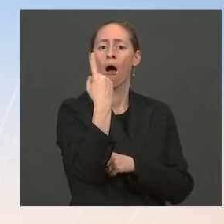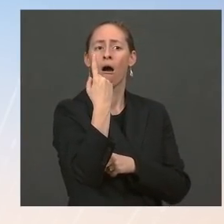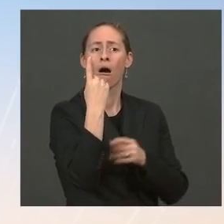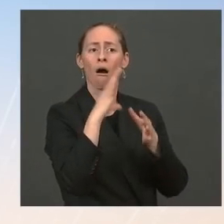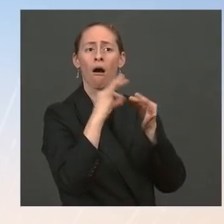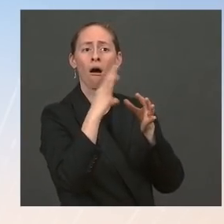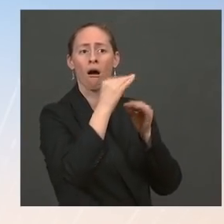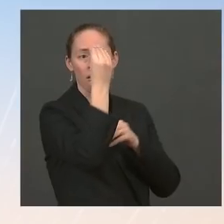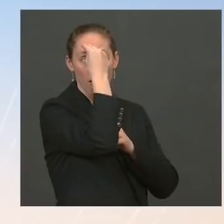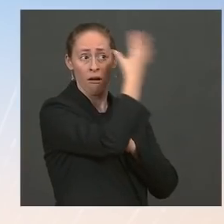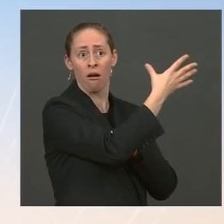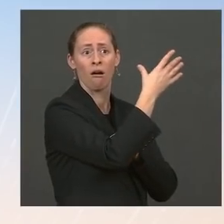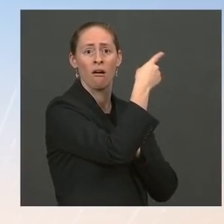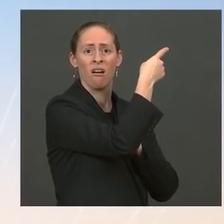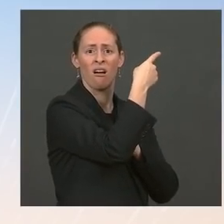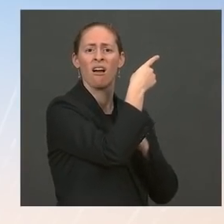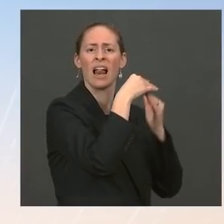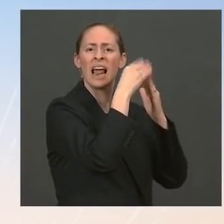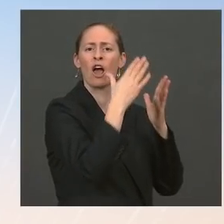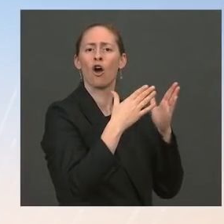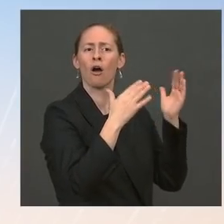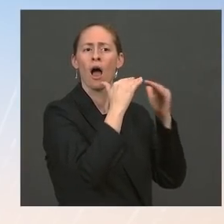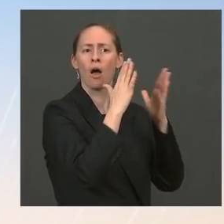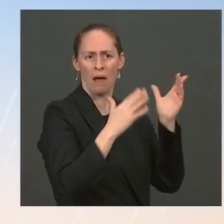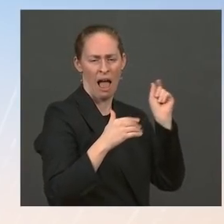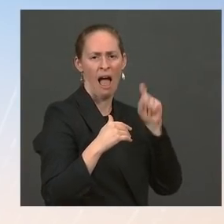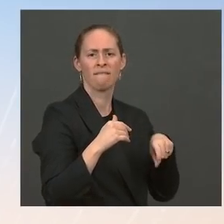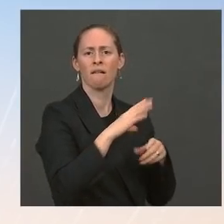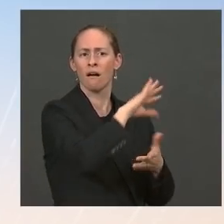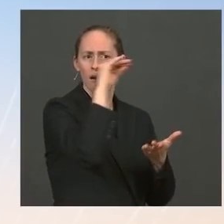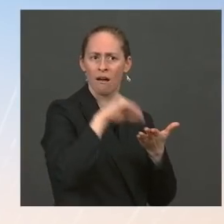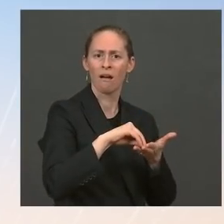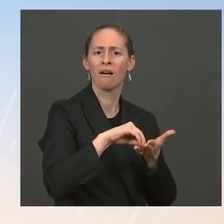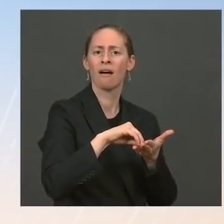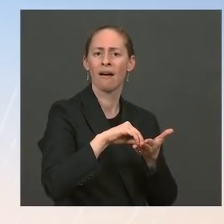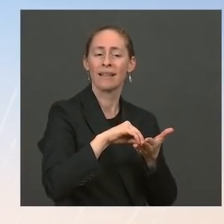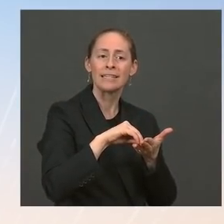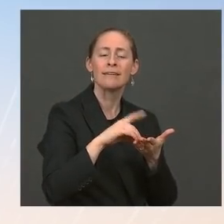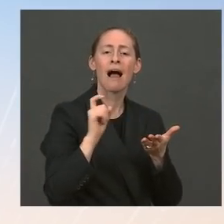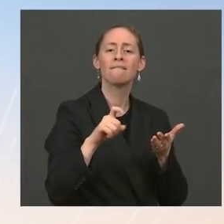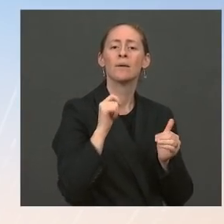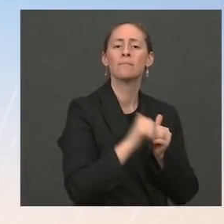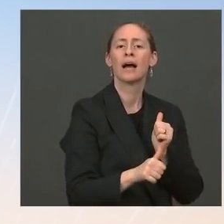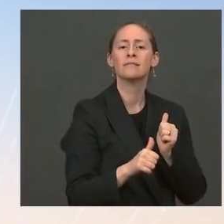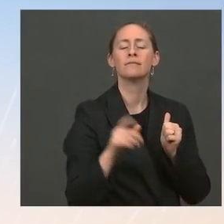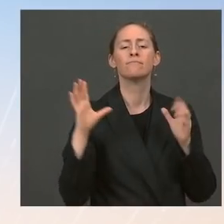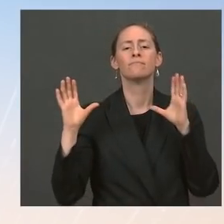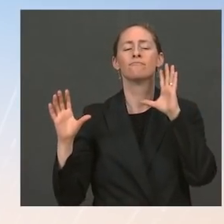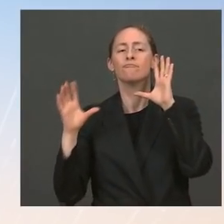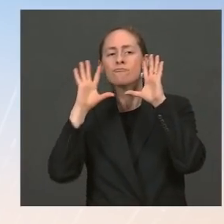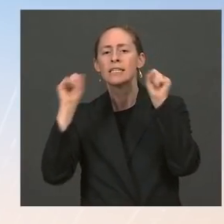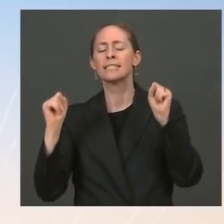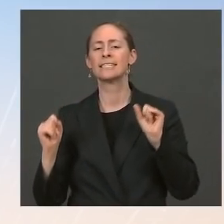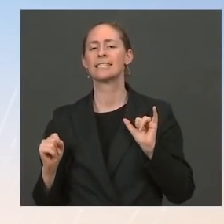for this legislation to move forward. And he certainly understands that and takes these legislators, who've been doing this a long time,